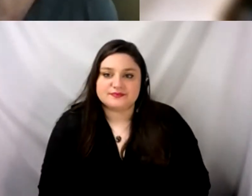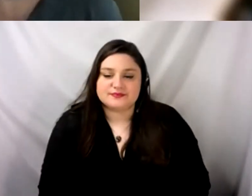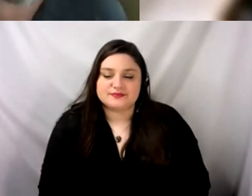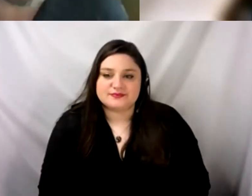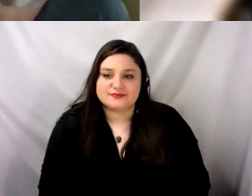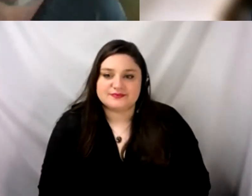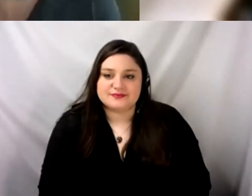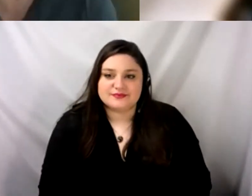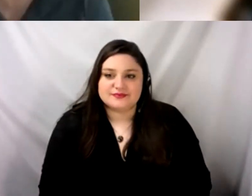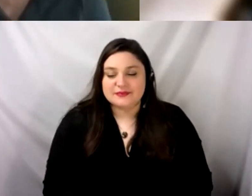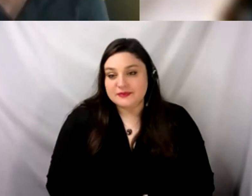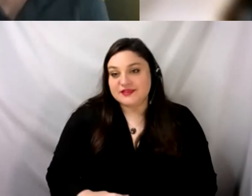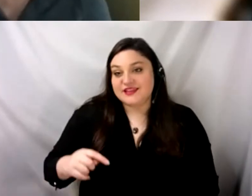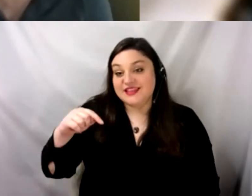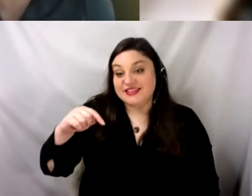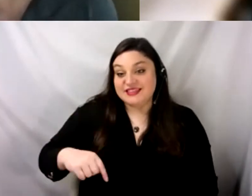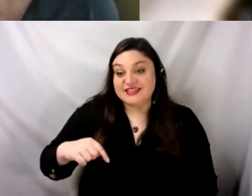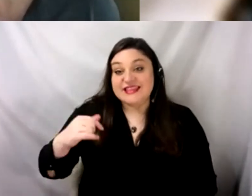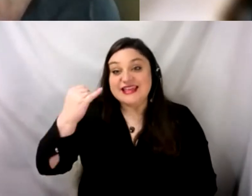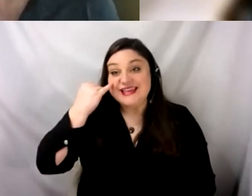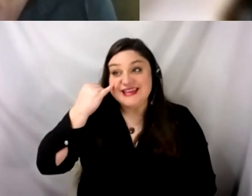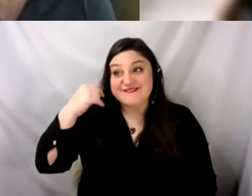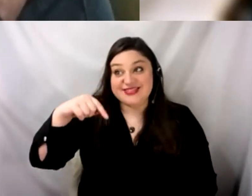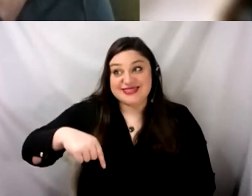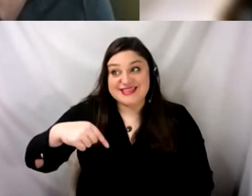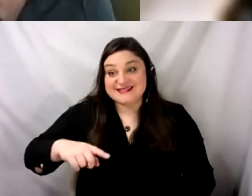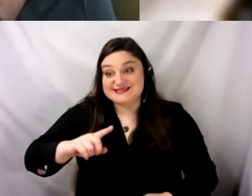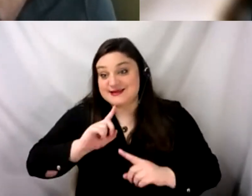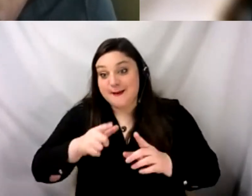unfortunately,